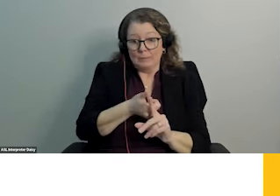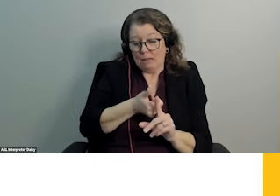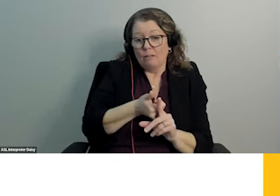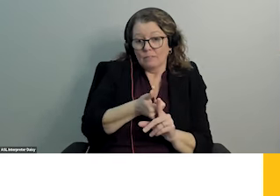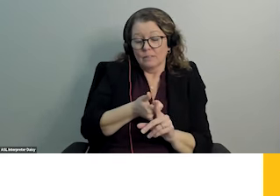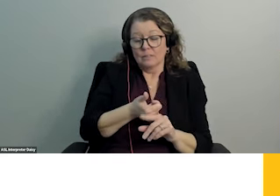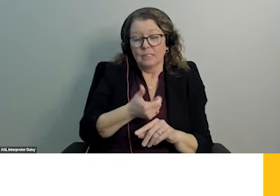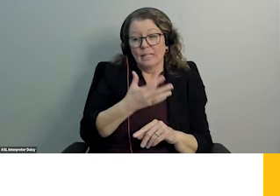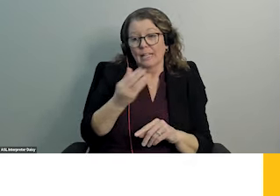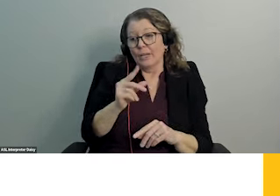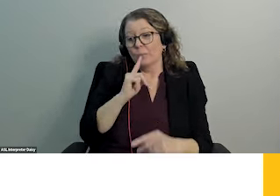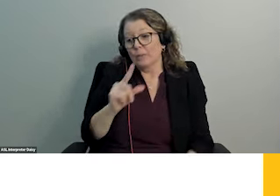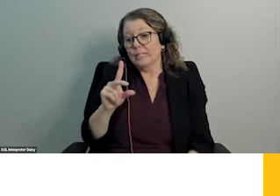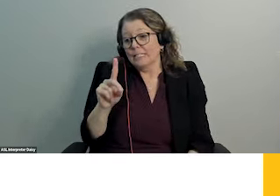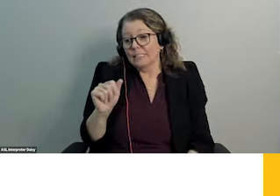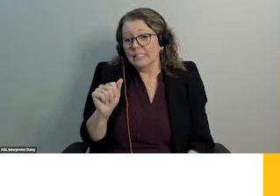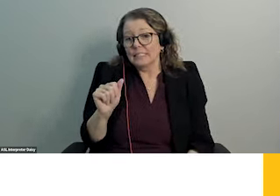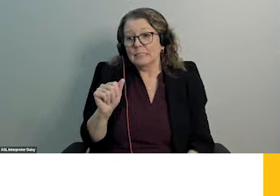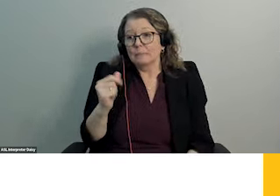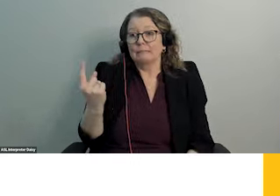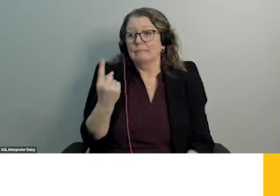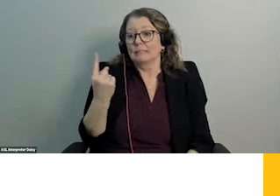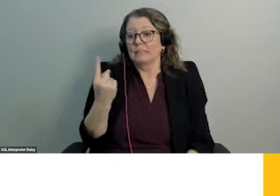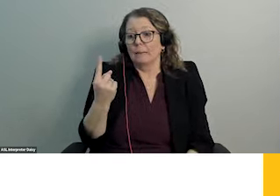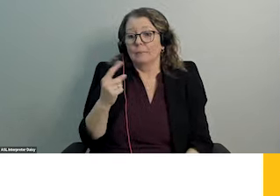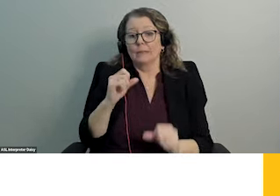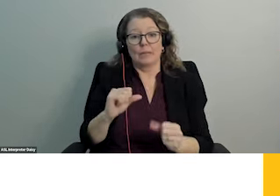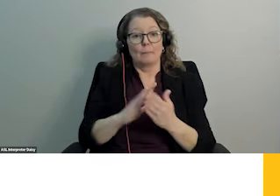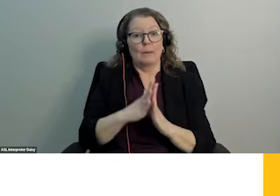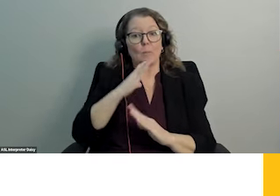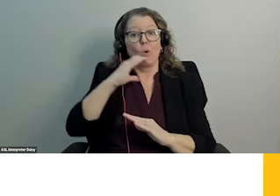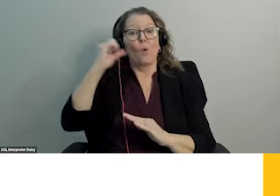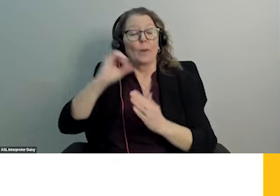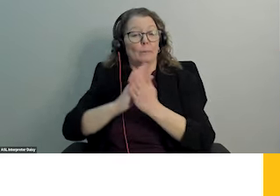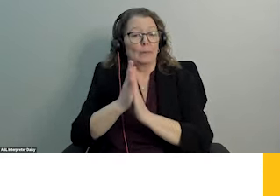And ultimately, disability is something, again, you can age into, can be incident-based,